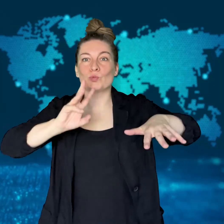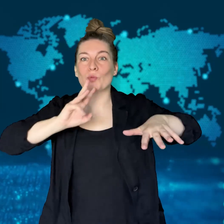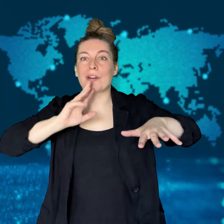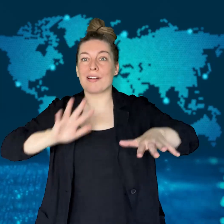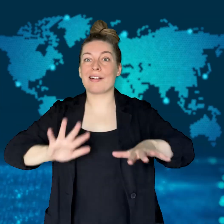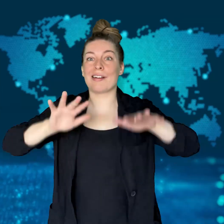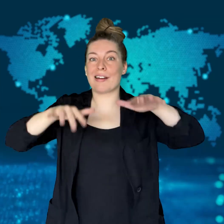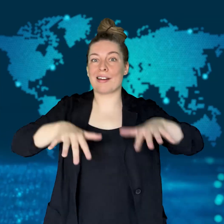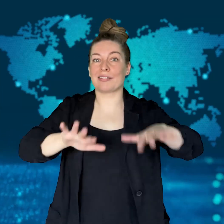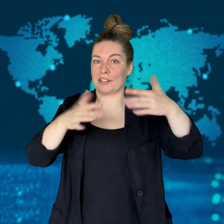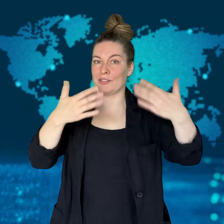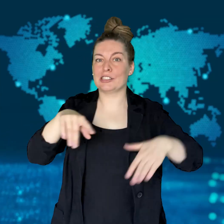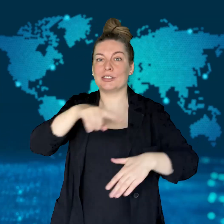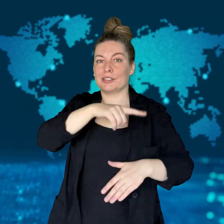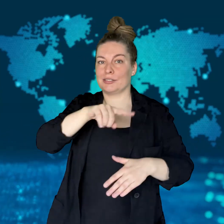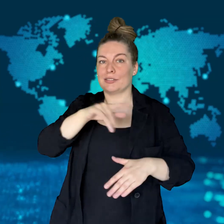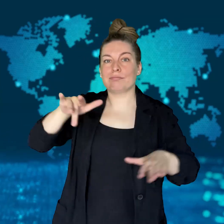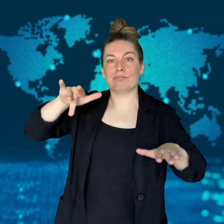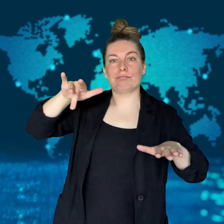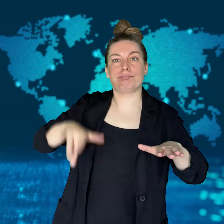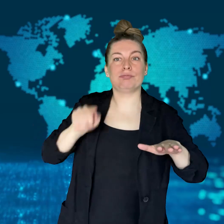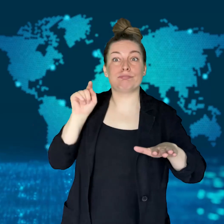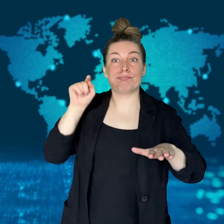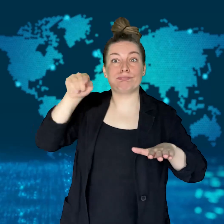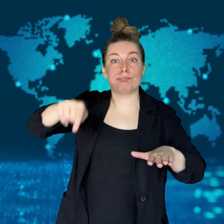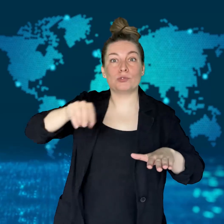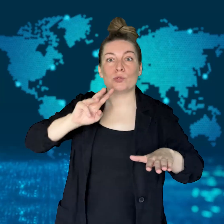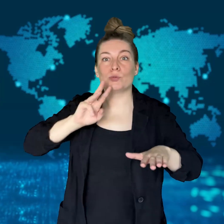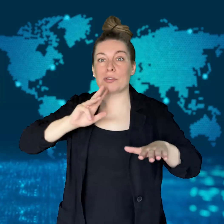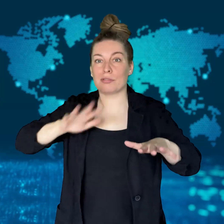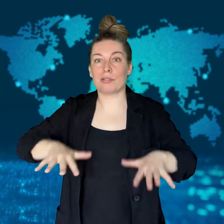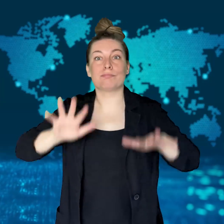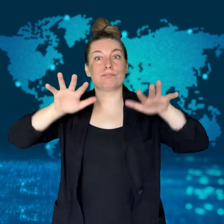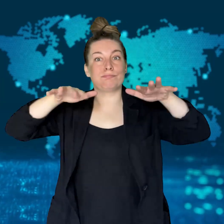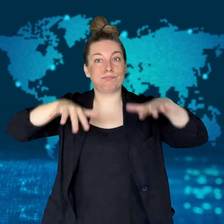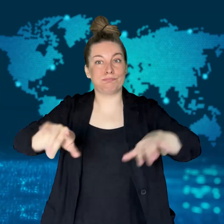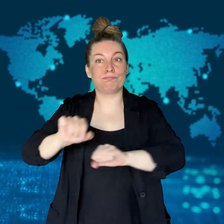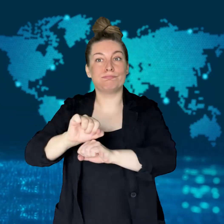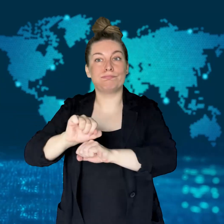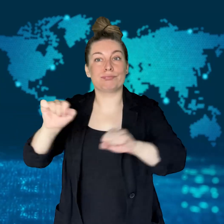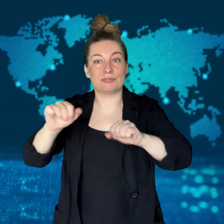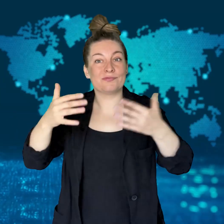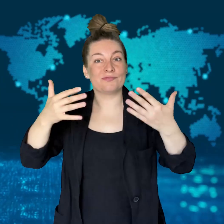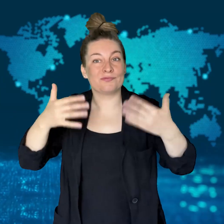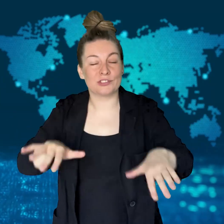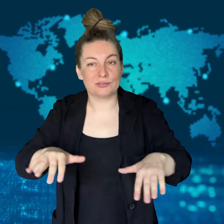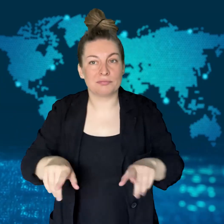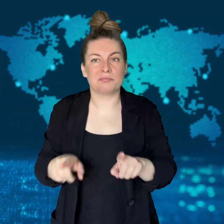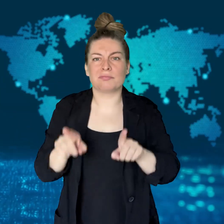including jamming of South Korean GPS navigation signals